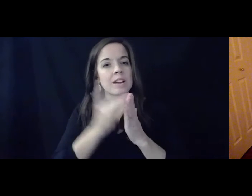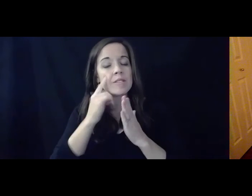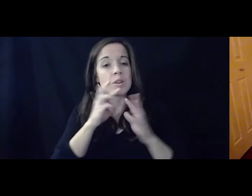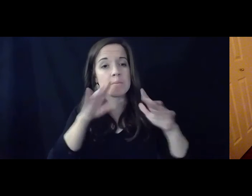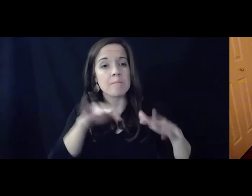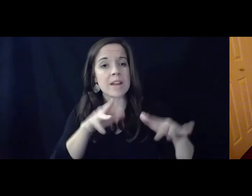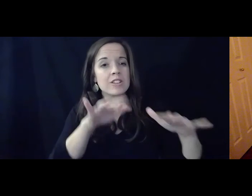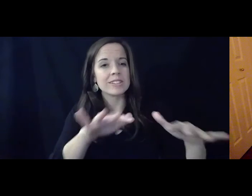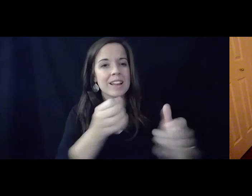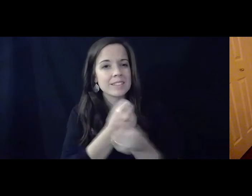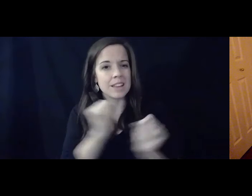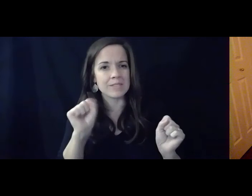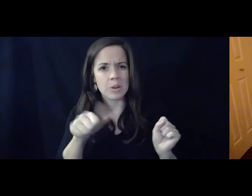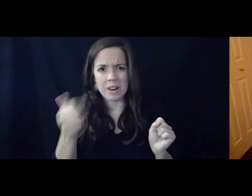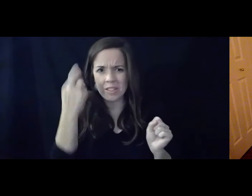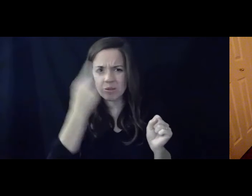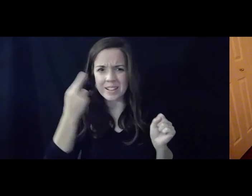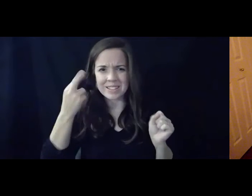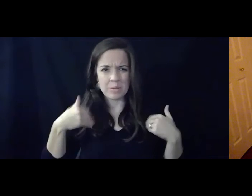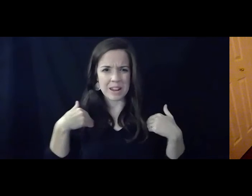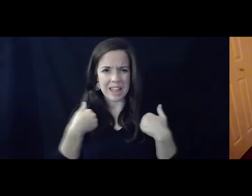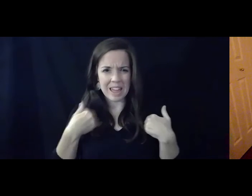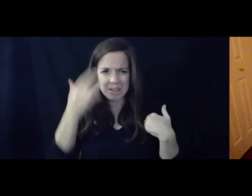other reason would an animal head have to wander onto shore?